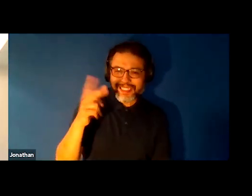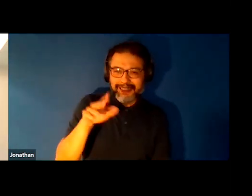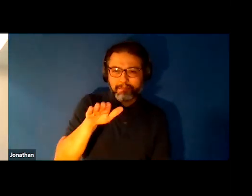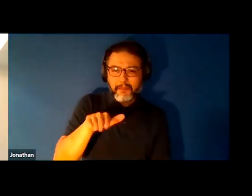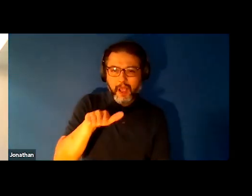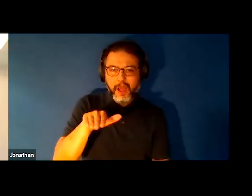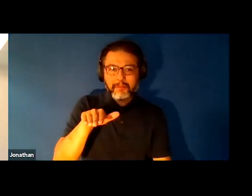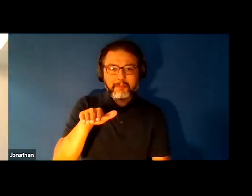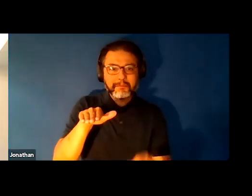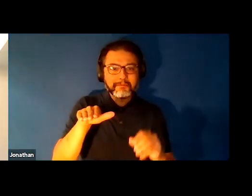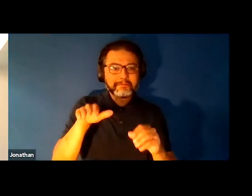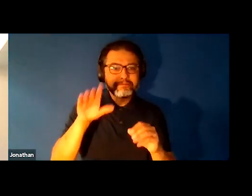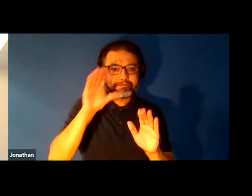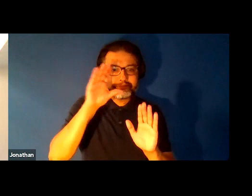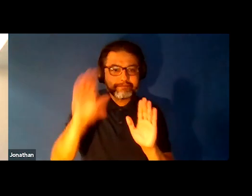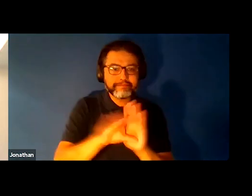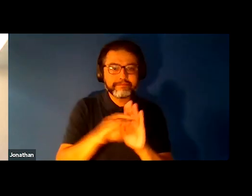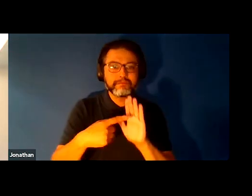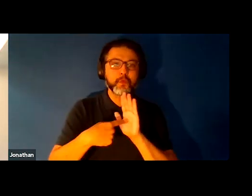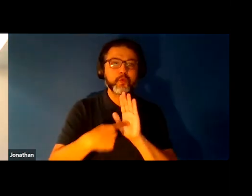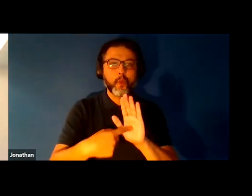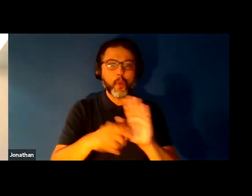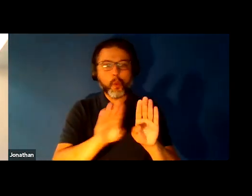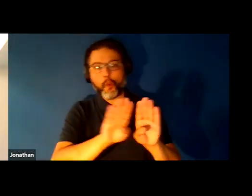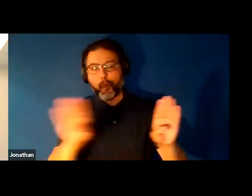on a TV and a hallway going to the back.